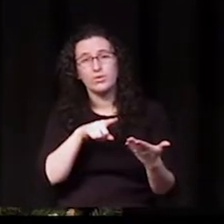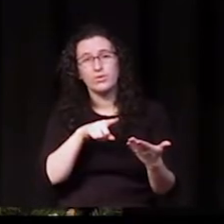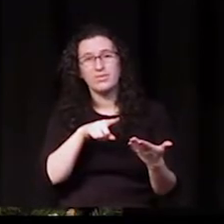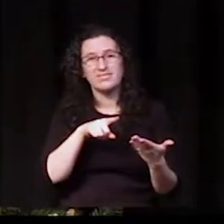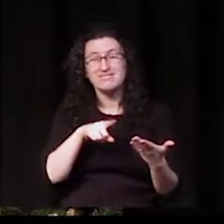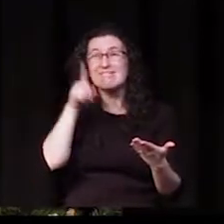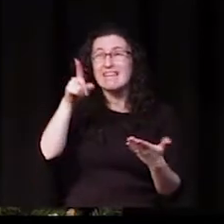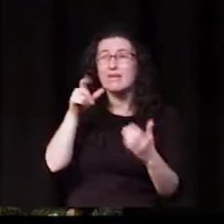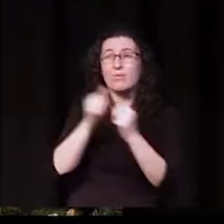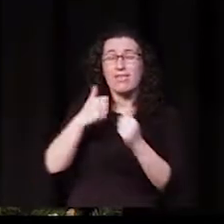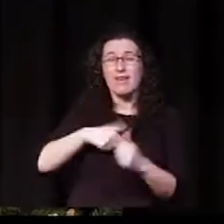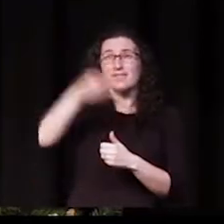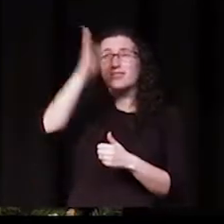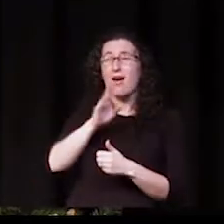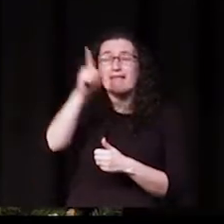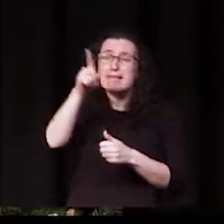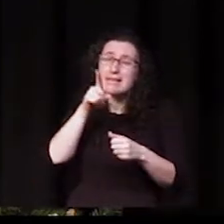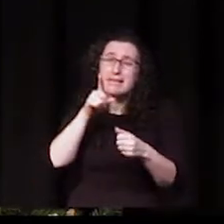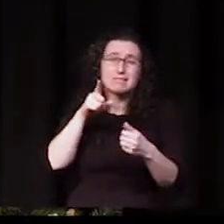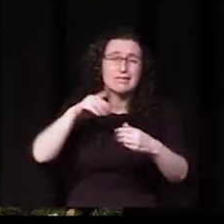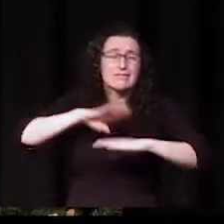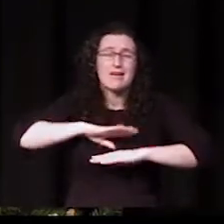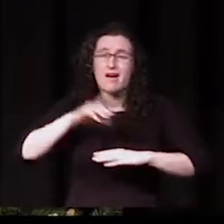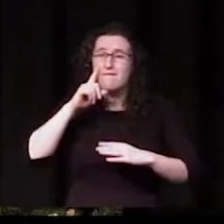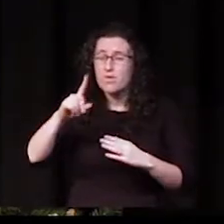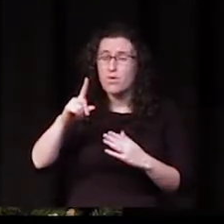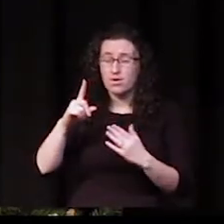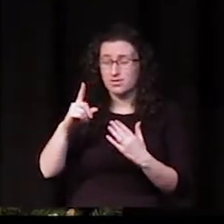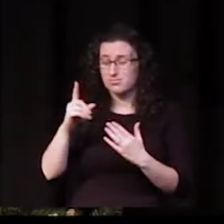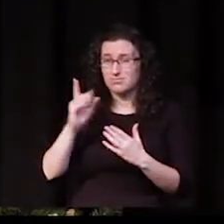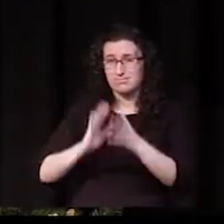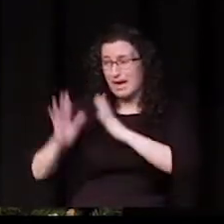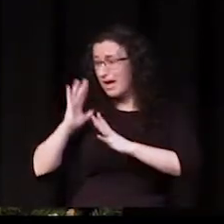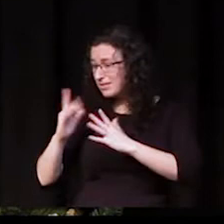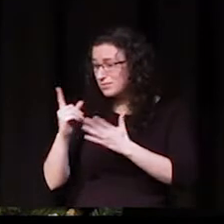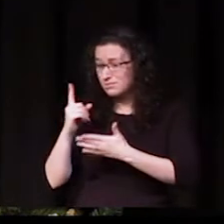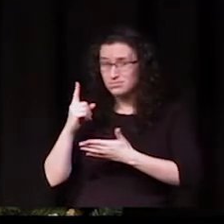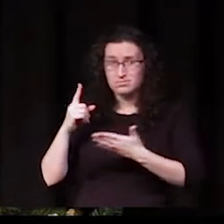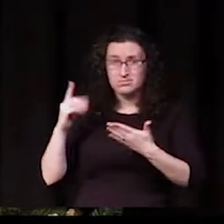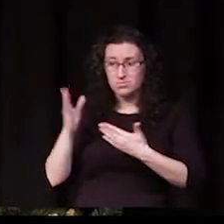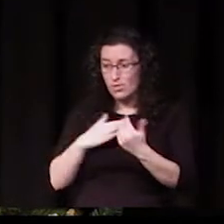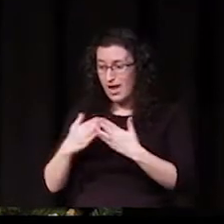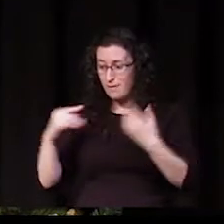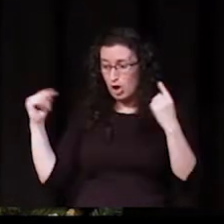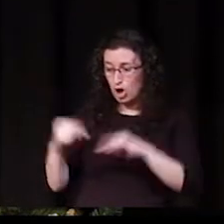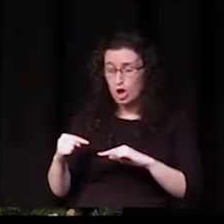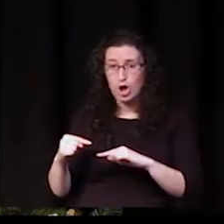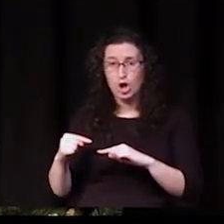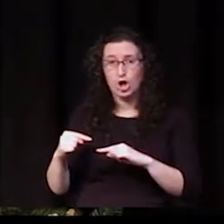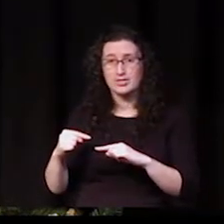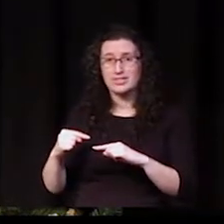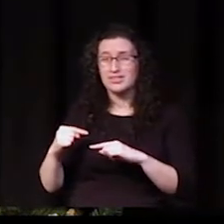for whatever happened in our past to wound us, or betray, things that we've been resentful and unforgiving about.